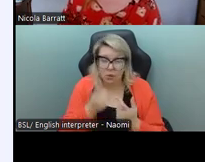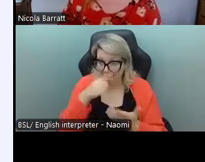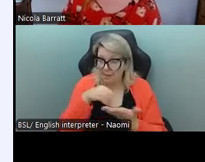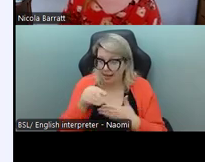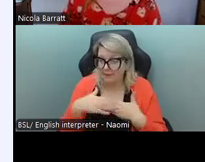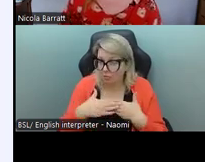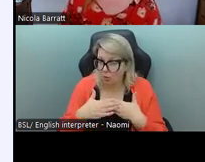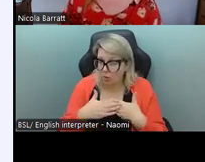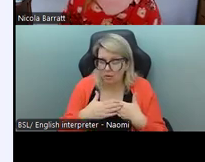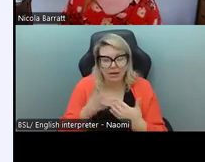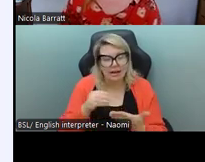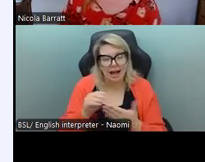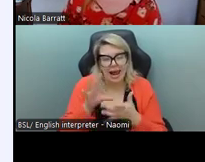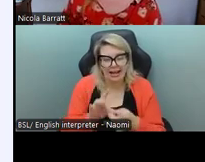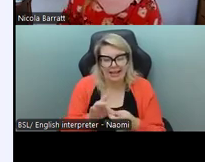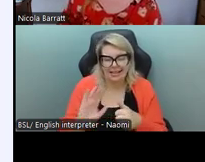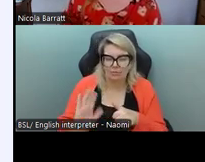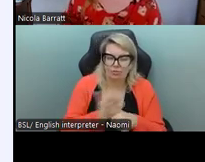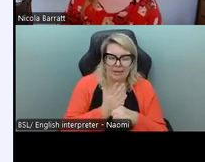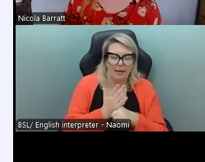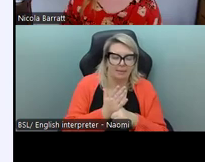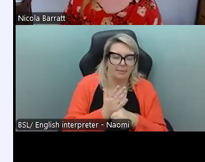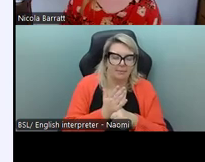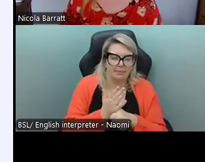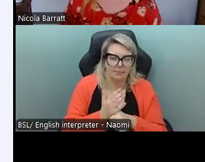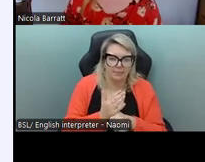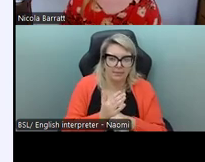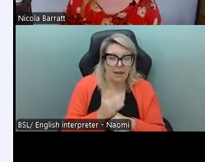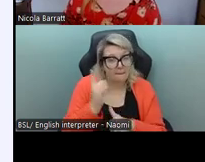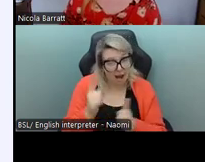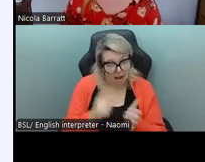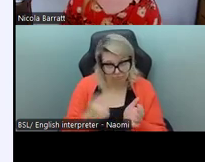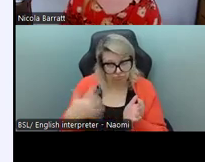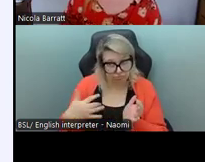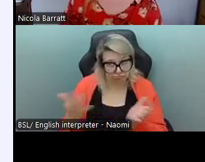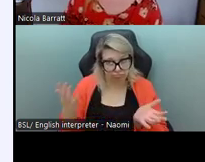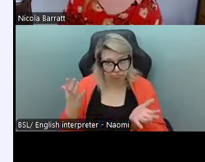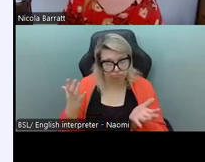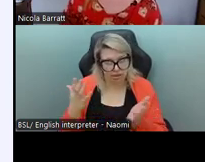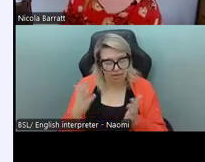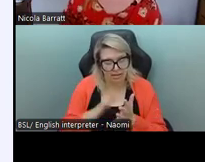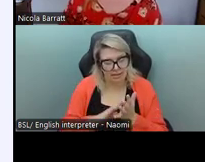a LinkedIn premium account, but it is fairly pricey. It's something that I would think carefully